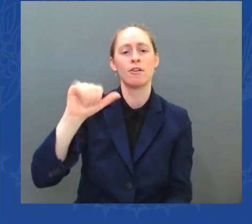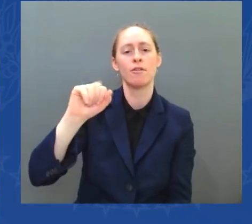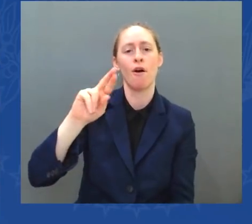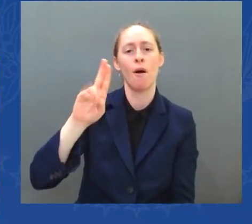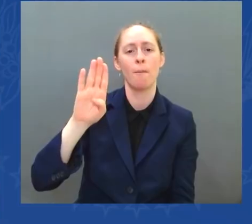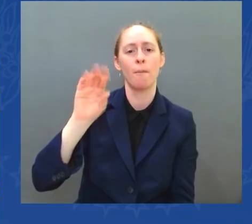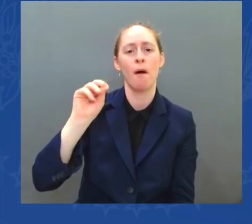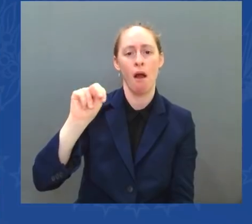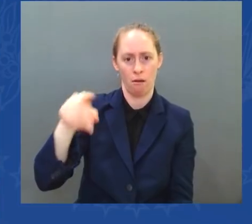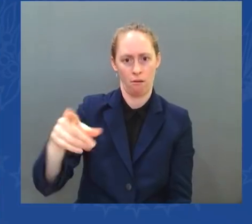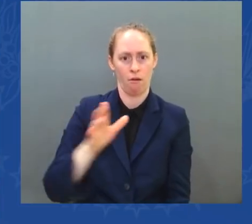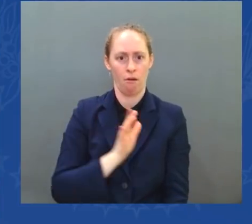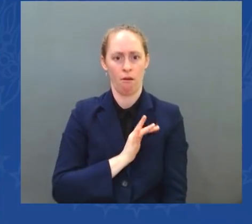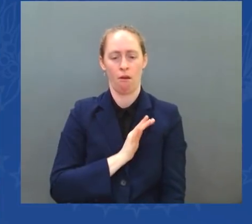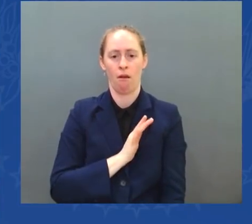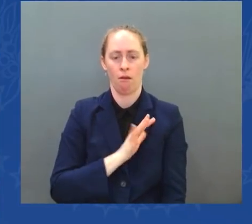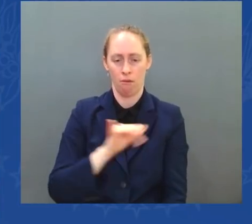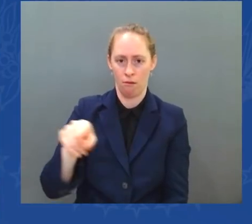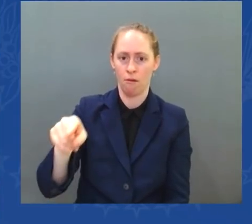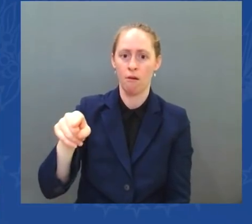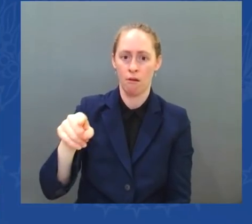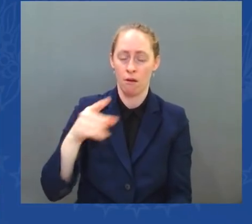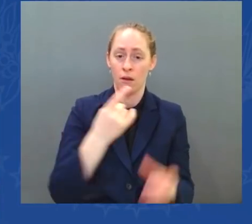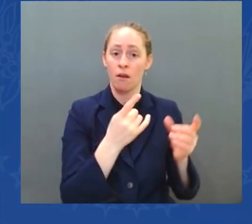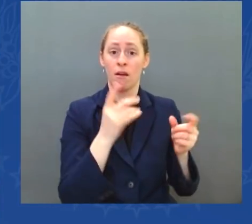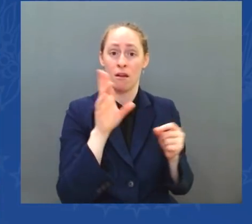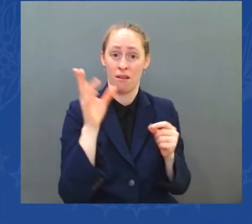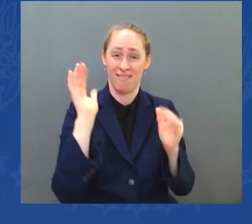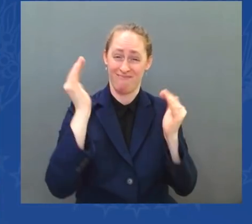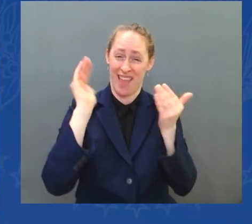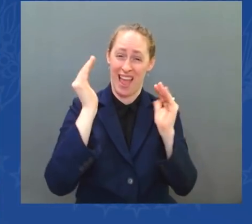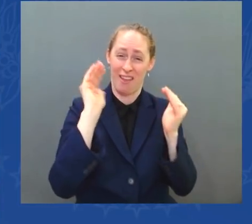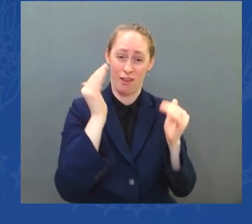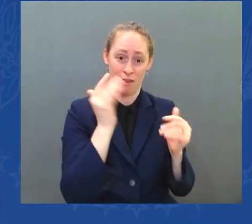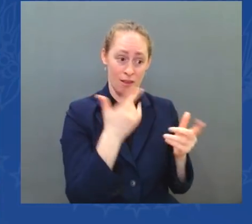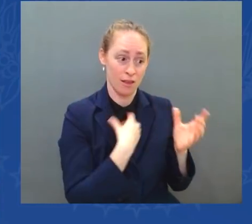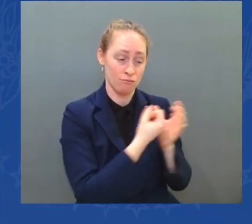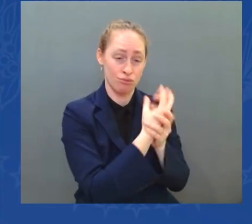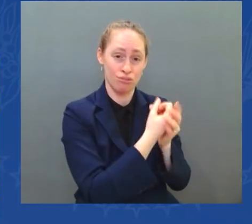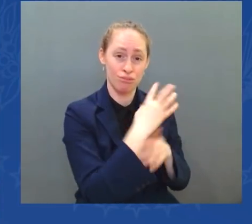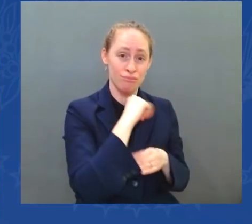But they don't have the money. But what do they want to do? They want to level it, so they can farm it;